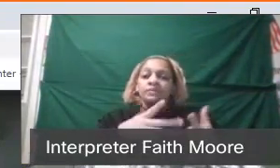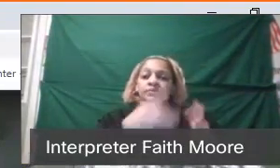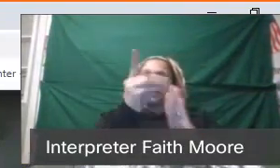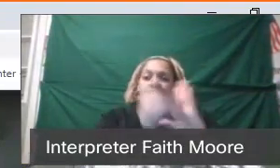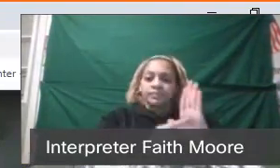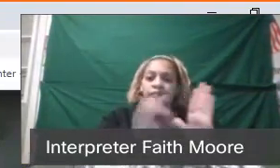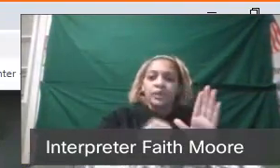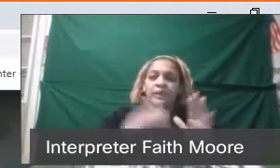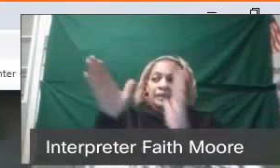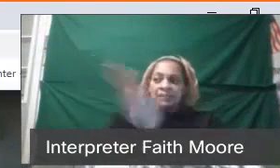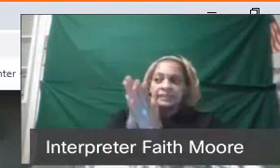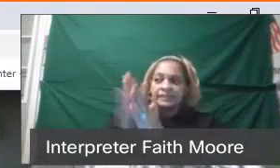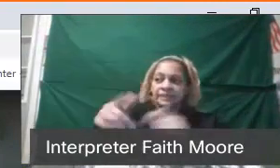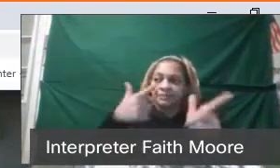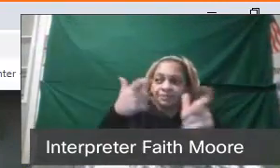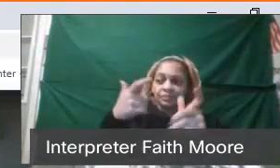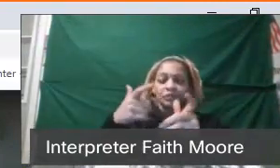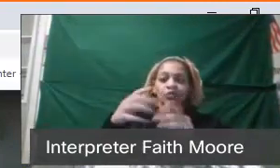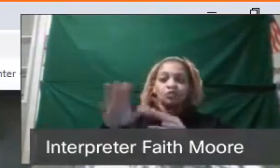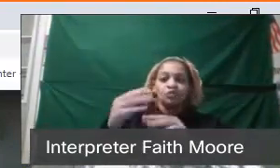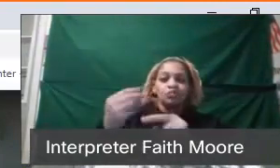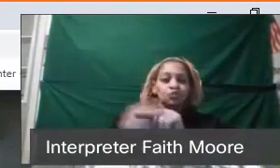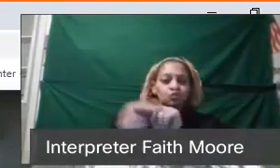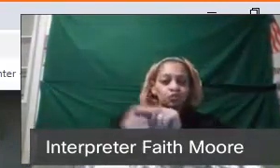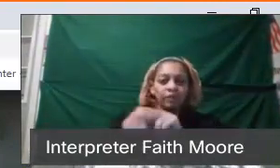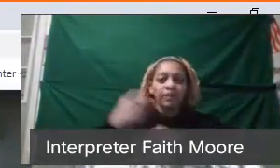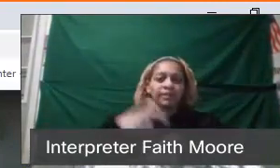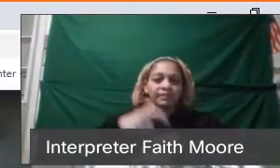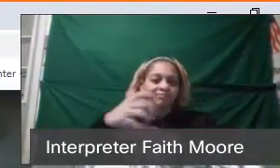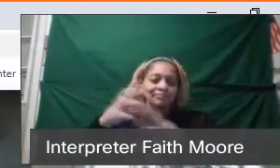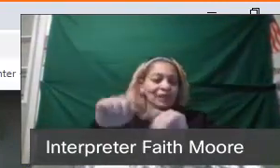Think you'd like me to design or to what the states they would be like, meeting the design.